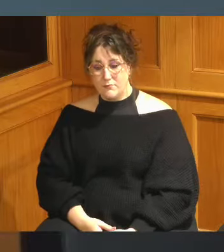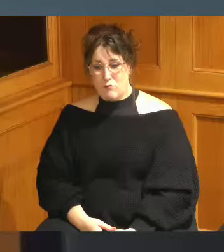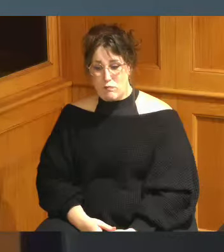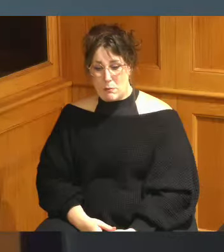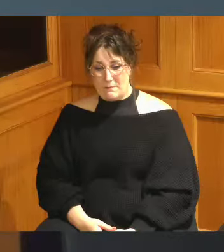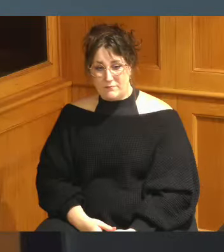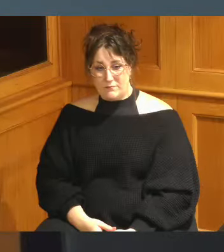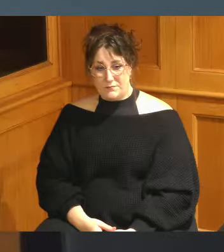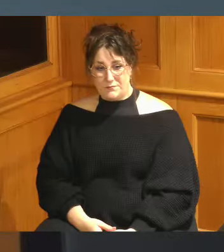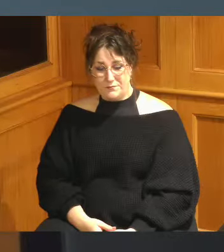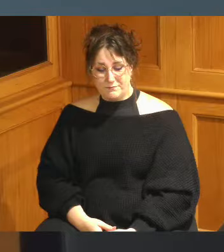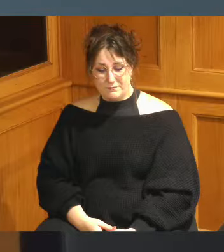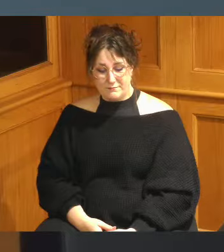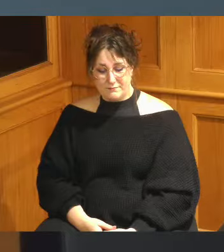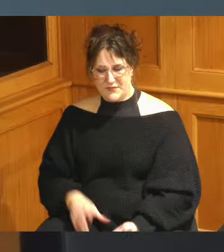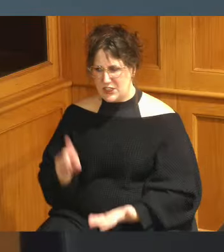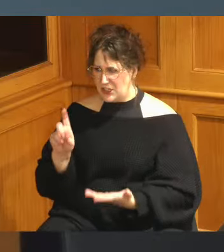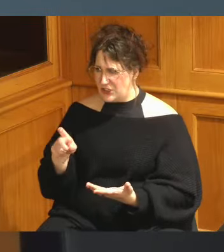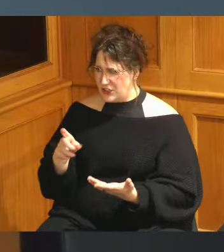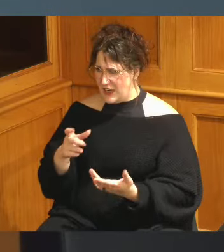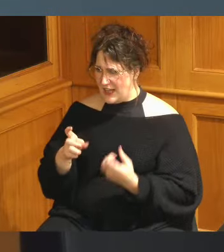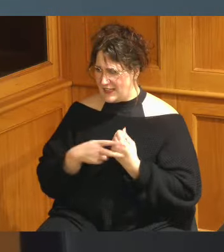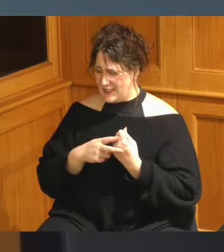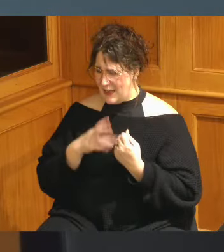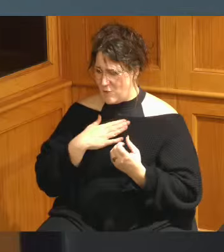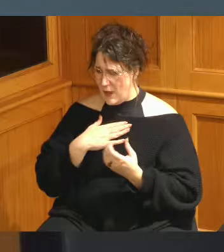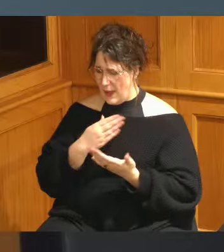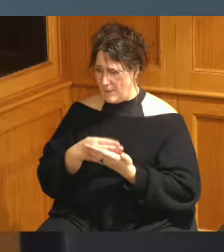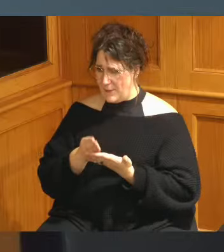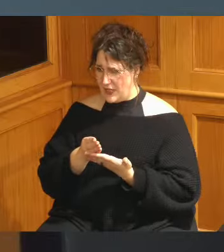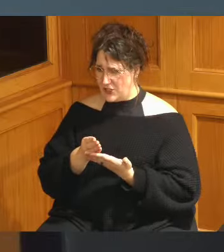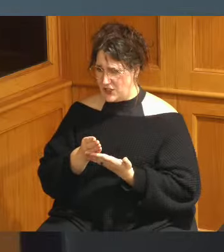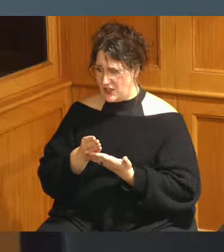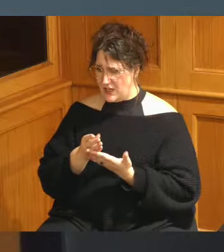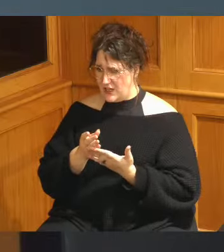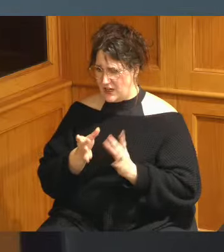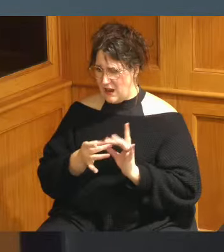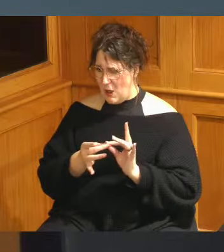should should I save my budget comments until we get to the budget? Would you prefer? I think that